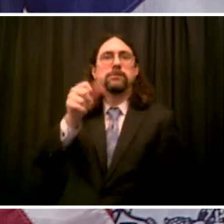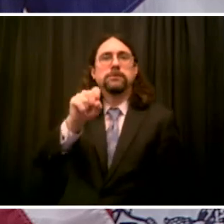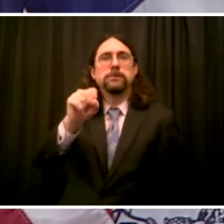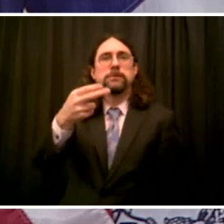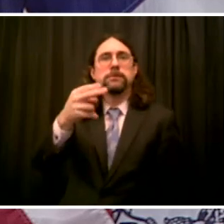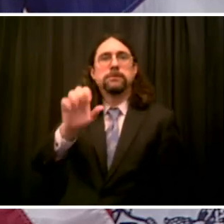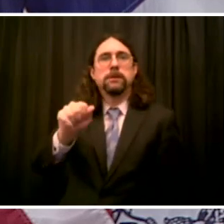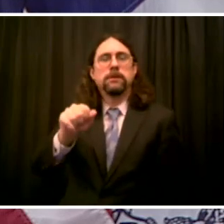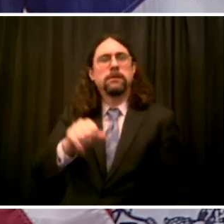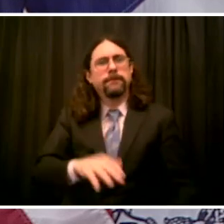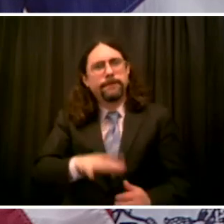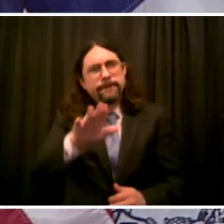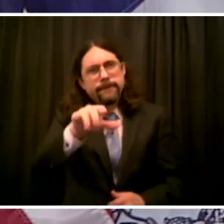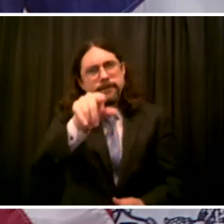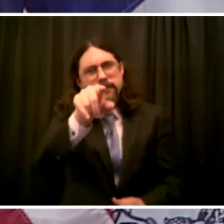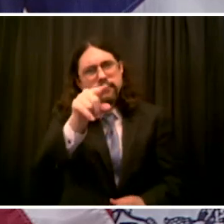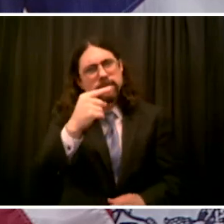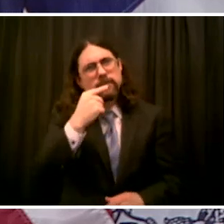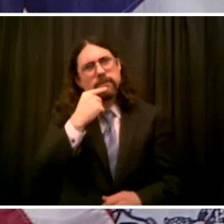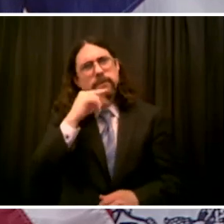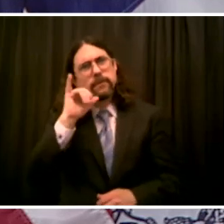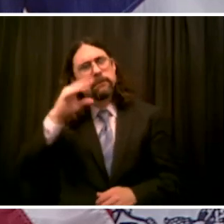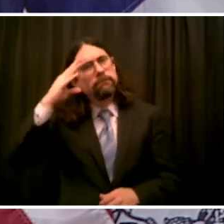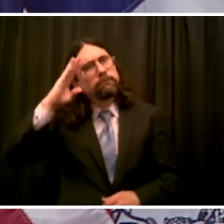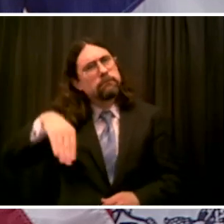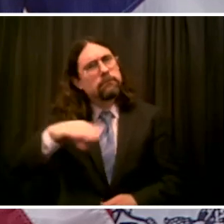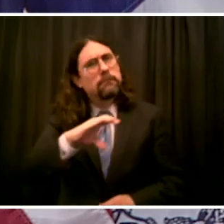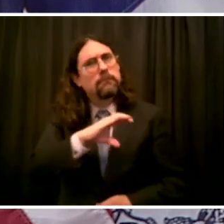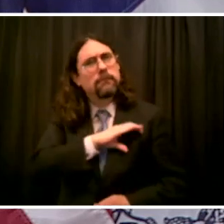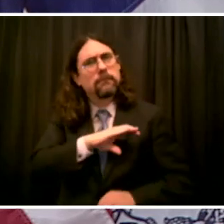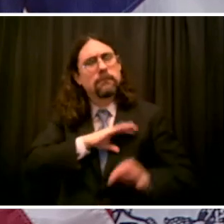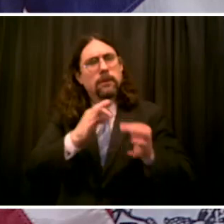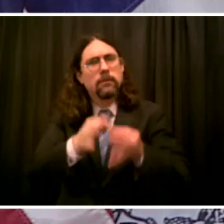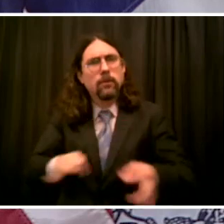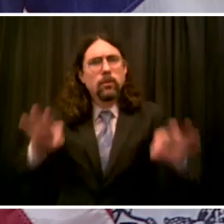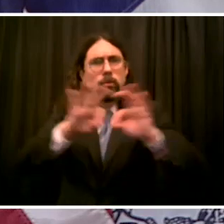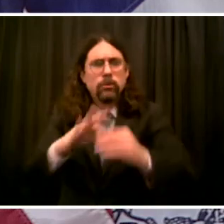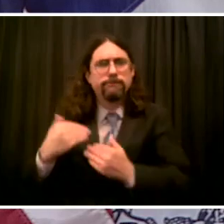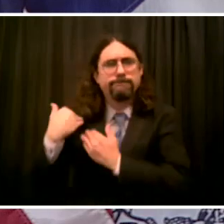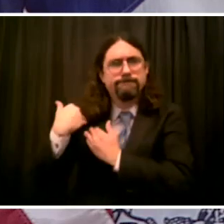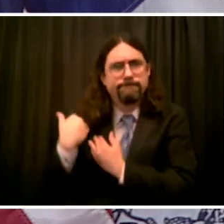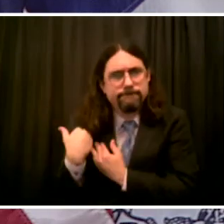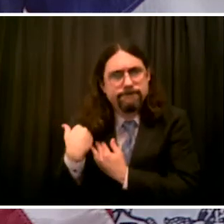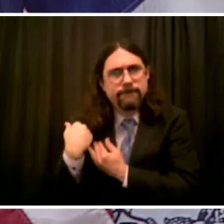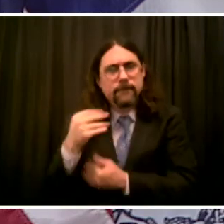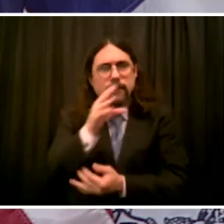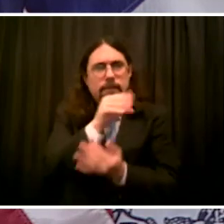FEW MINUTES BACK TTHA TERHE HAS TO BE ACCOUNTABILITY AND THERE HAS TO BE TRANSPARENCY.